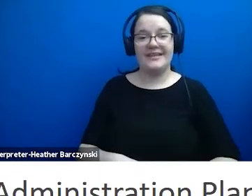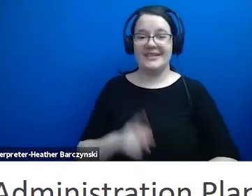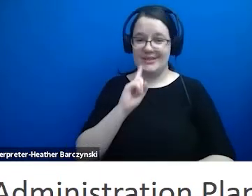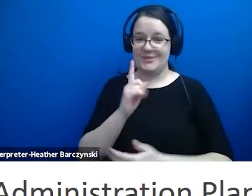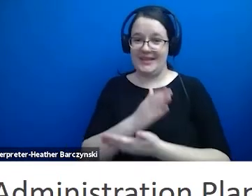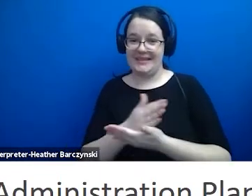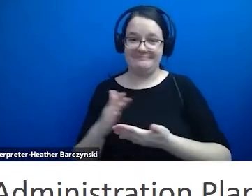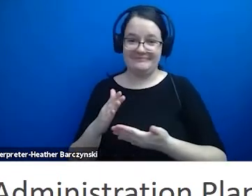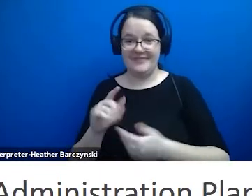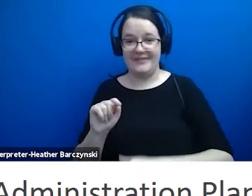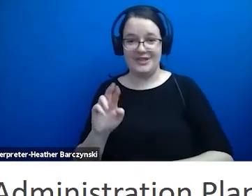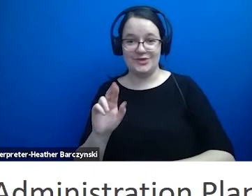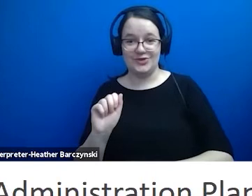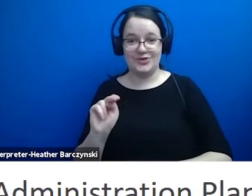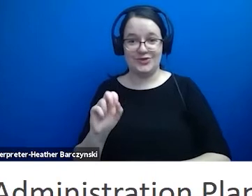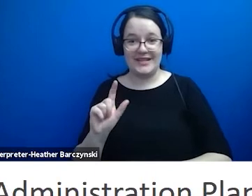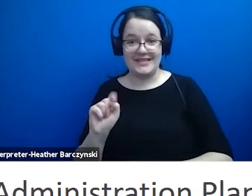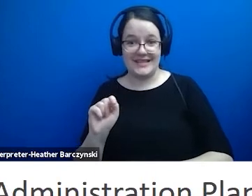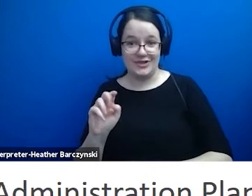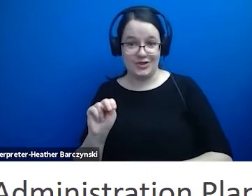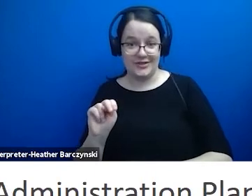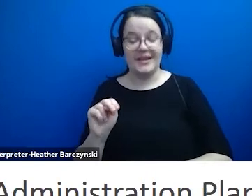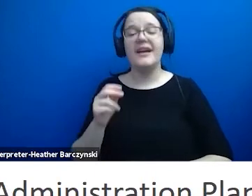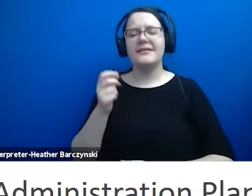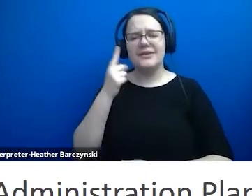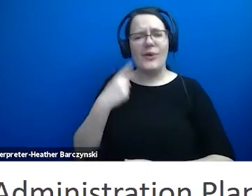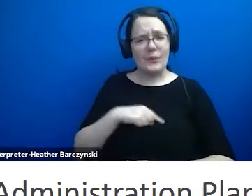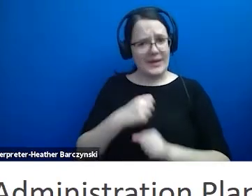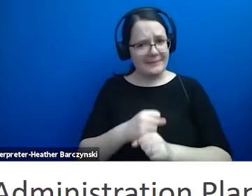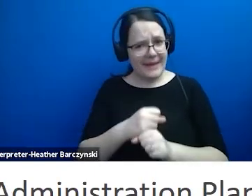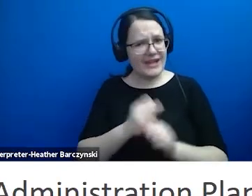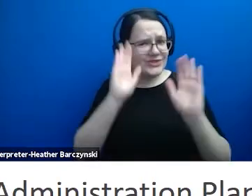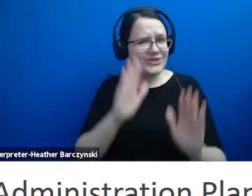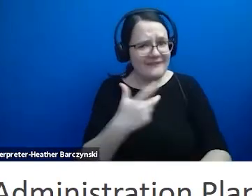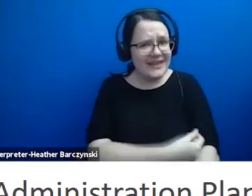uh we can make a great vaccine but if we can't get into arms we won't prevent covid 19.